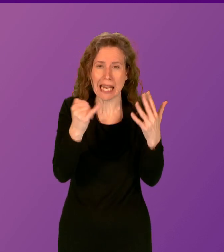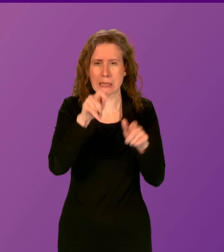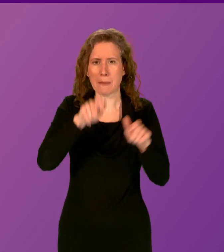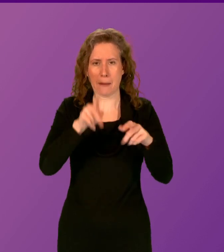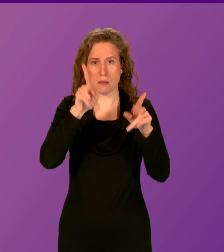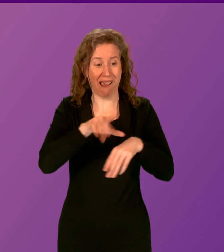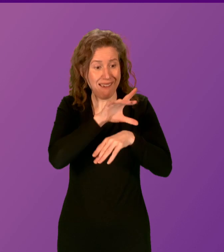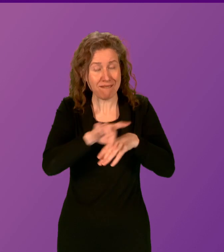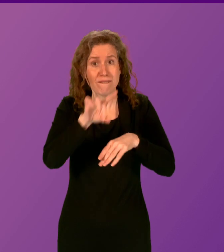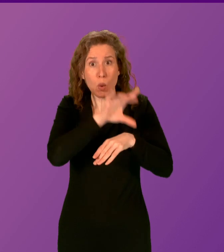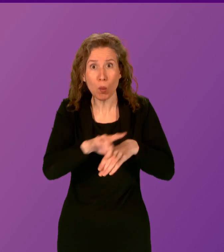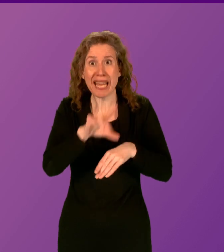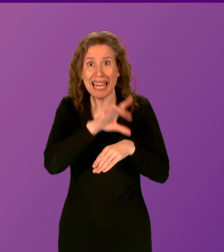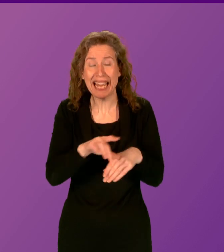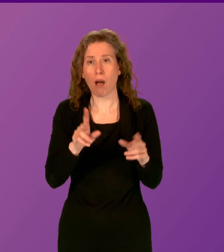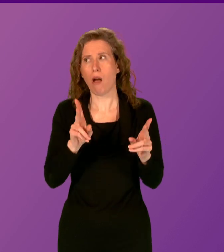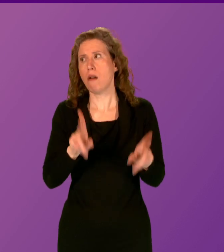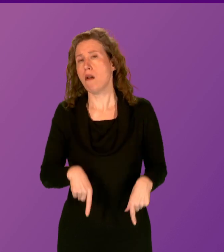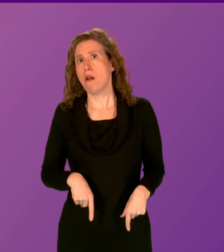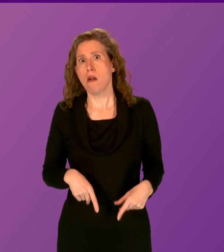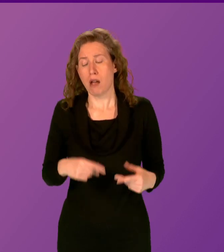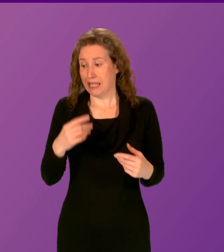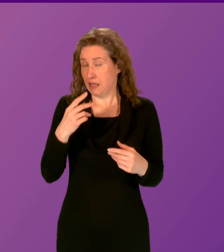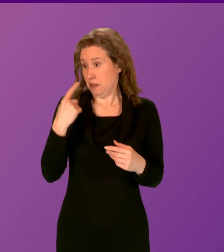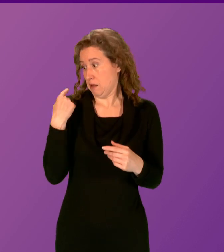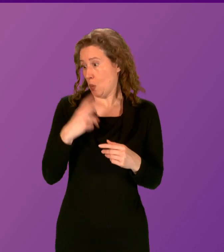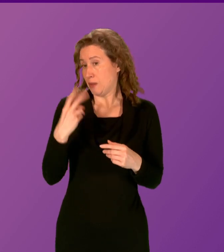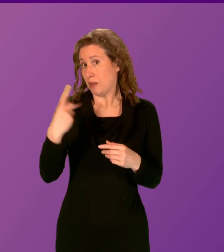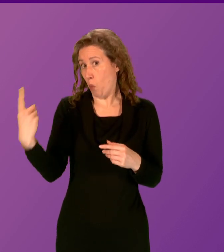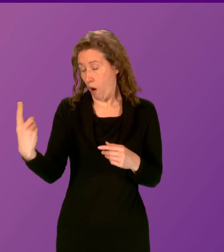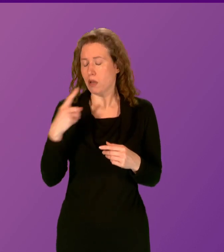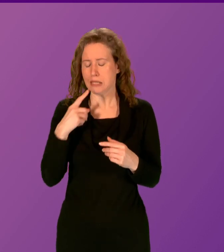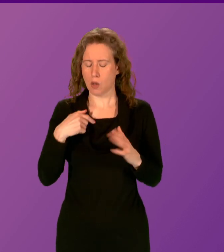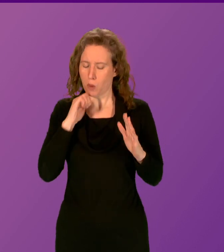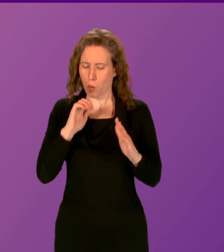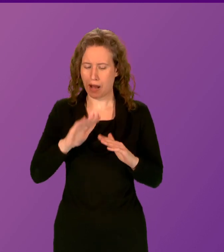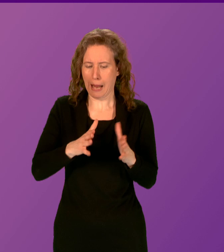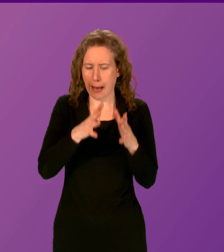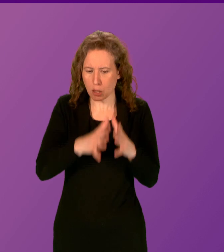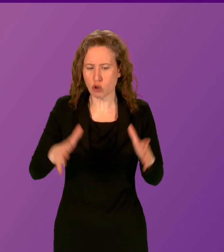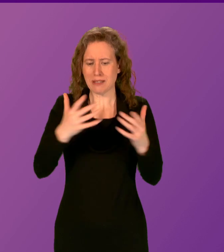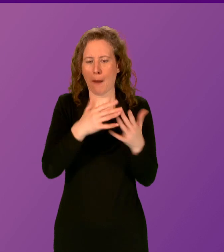In January 2021, the Government set targets to increase residential rehab beds and it